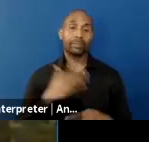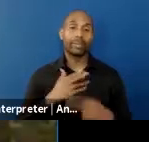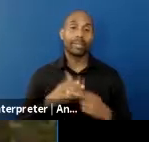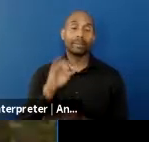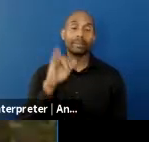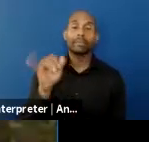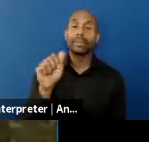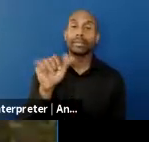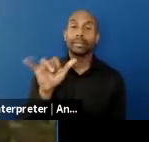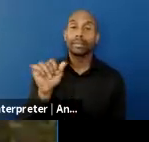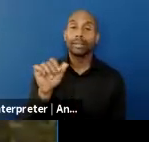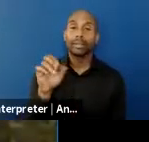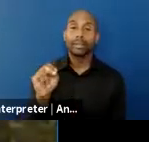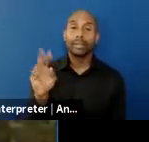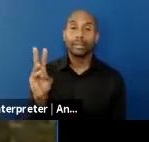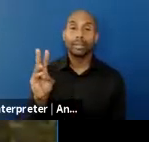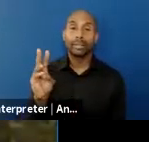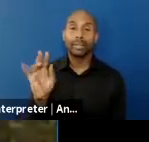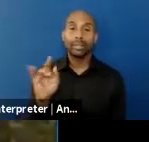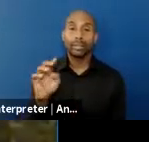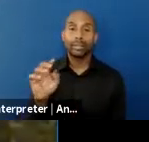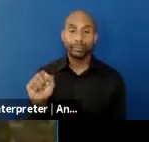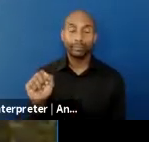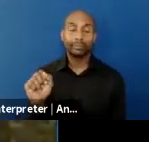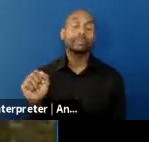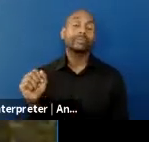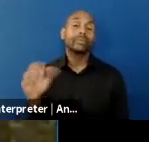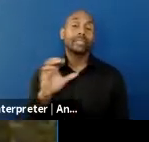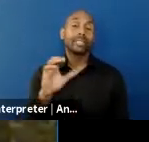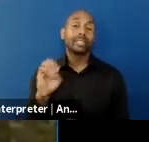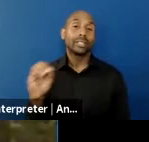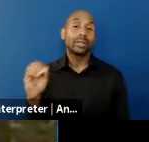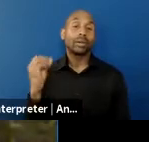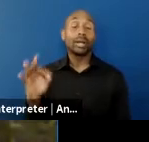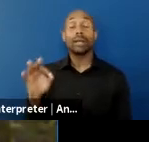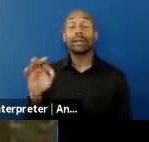I'm CEO of companies. I grew up in